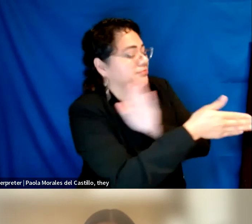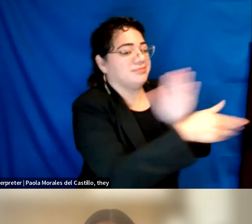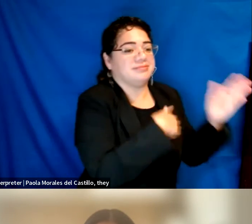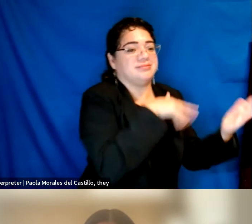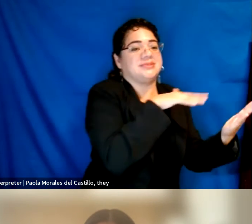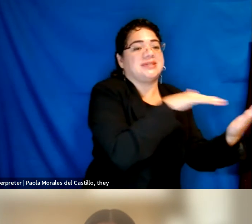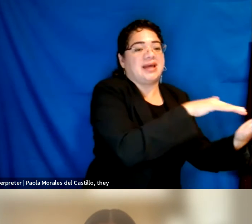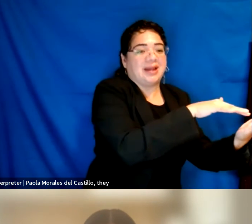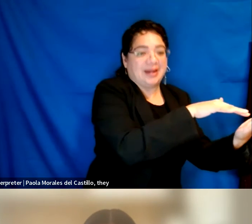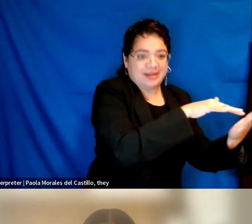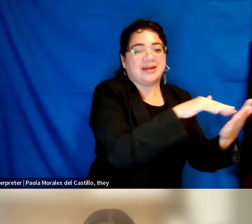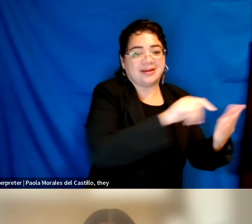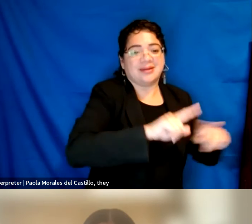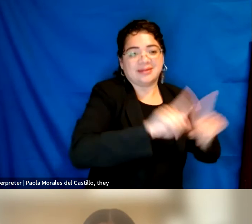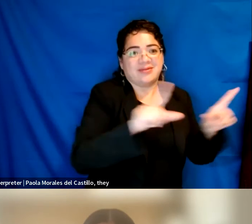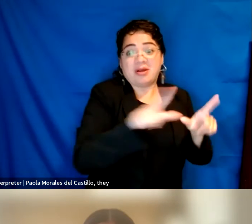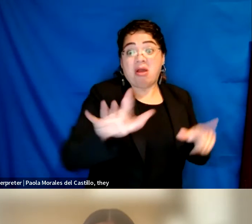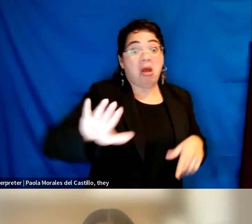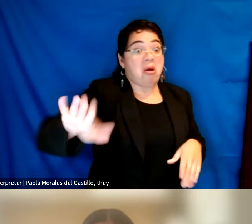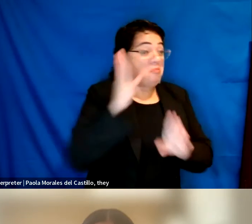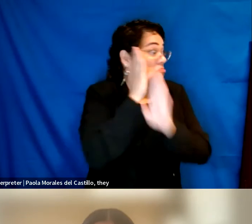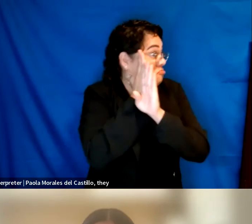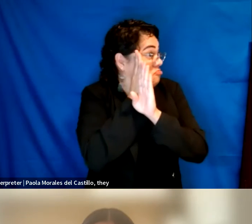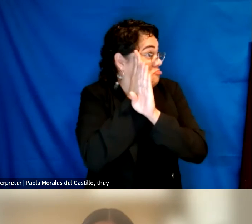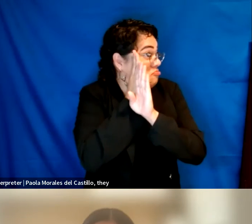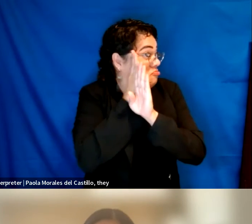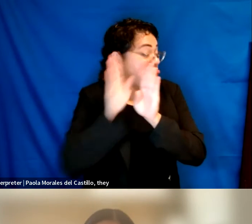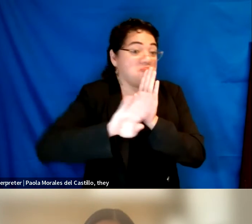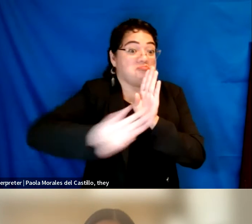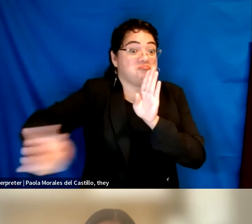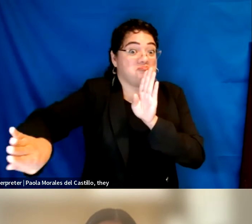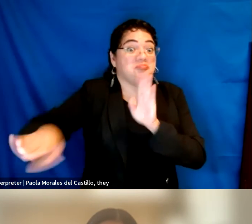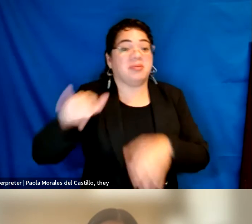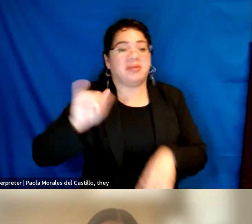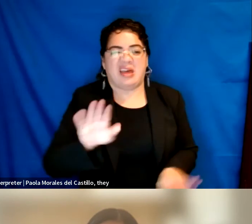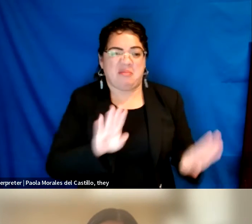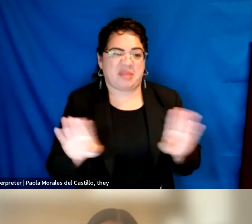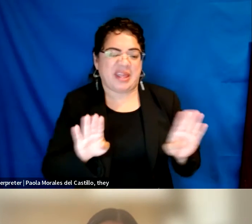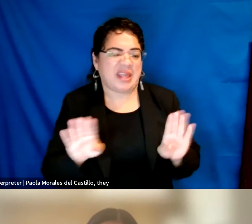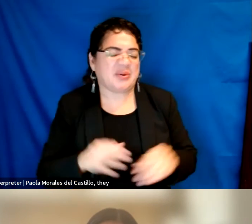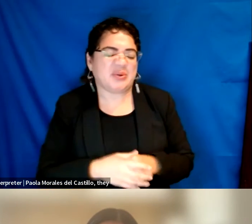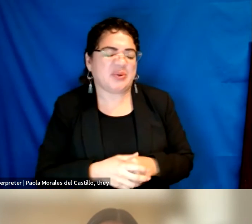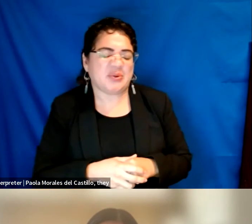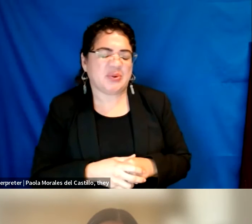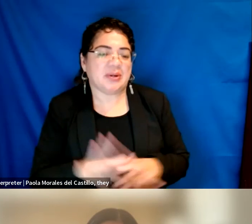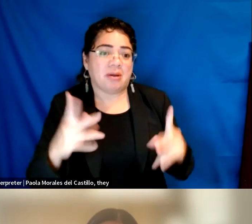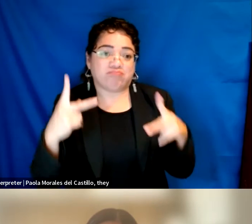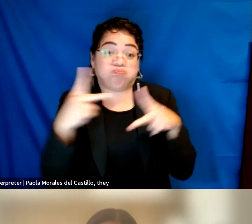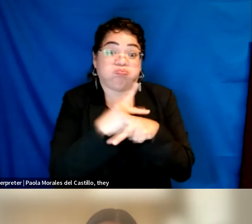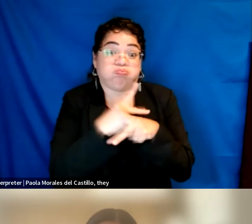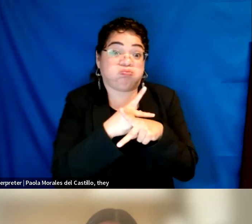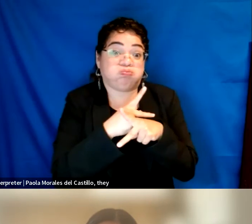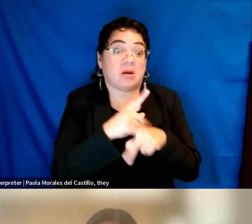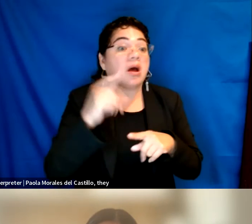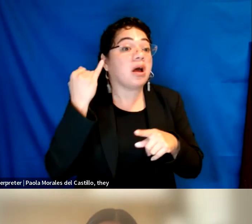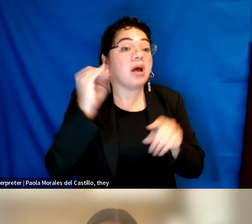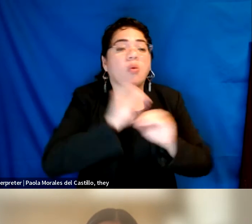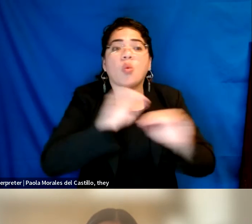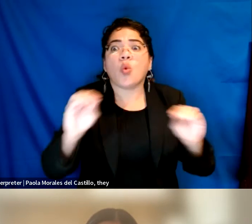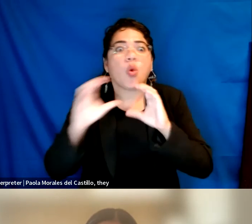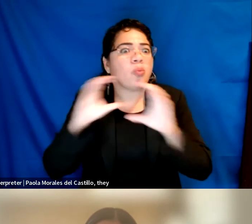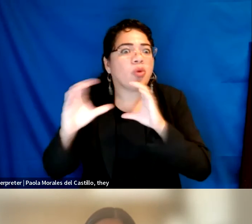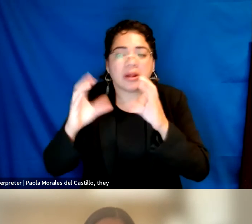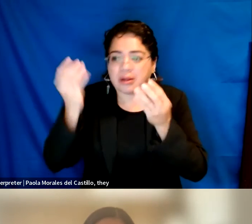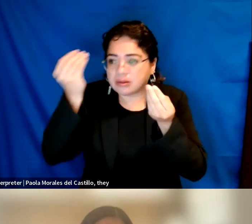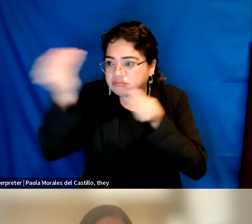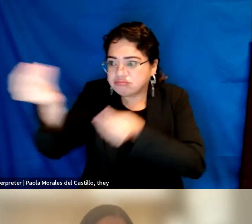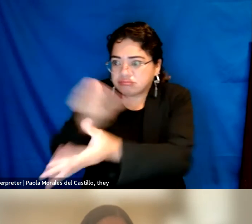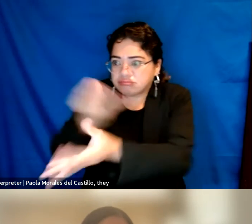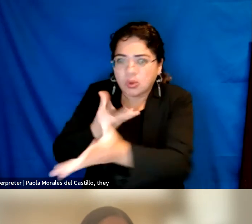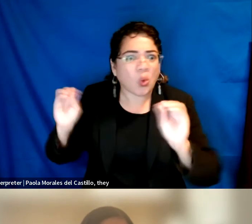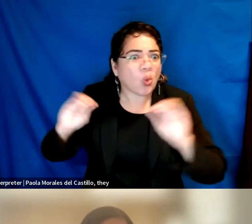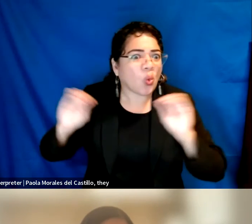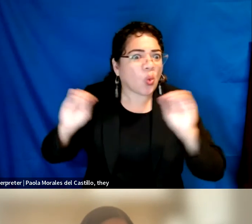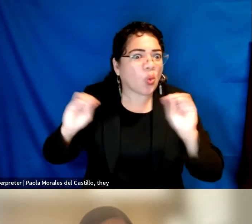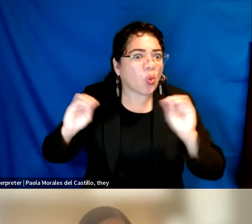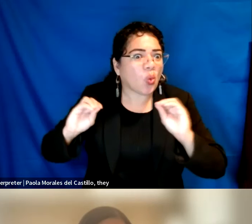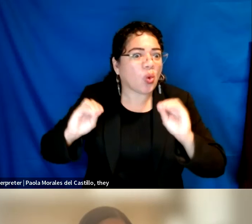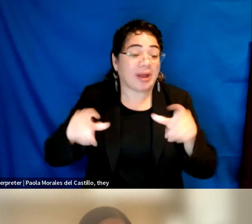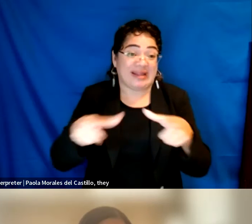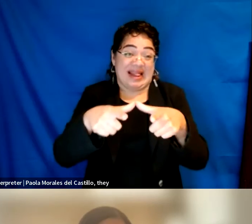Rebecca Tarvin (she/her): mit ctl, and in a different location without the involvement of local peoples. So this sort of behavior is worsened when nothing is communicated, and so language has both this one,